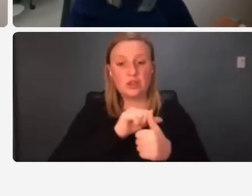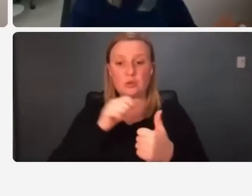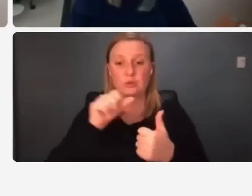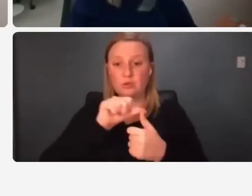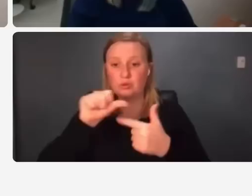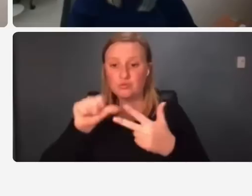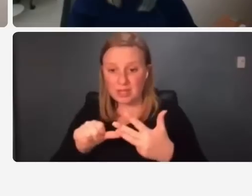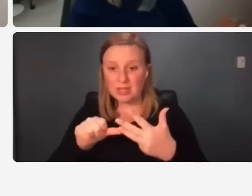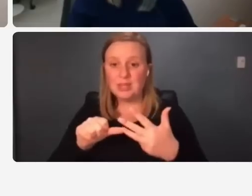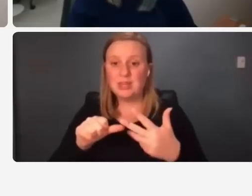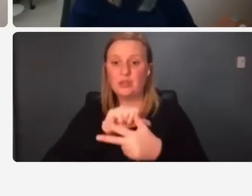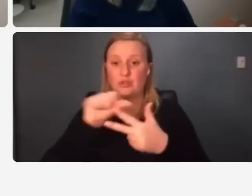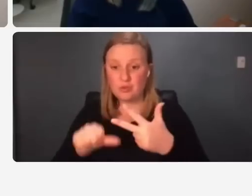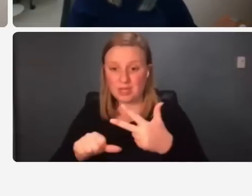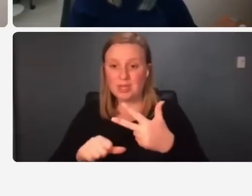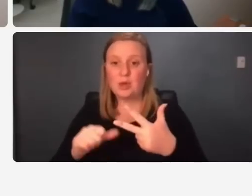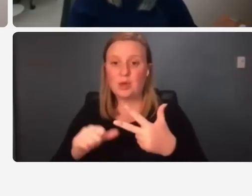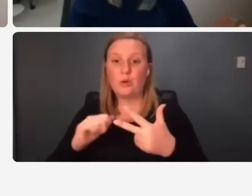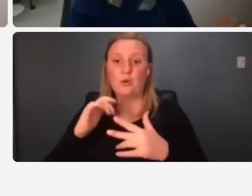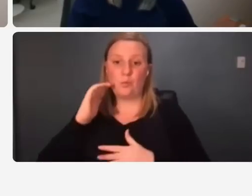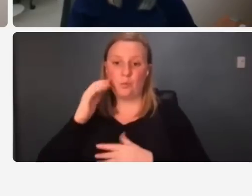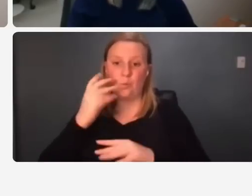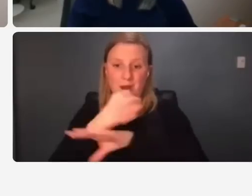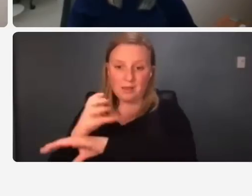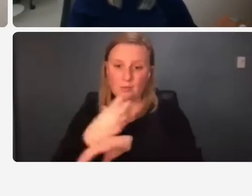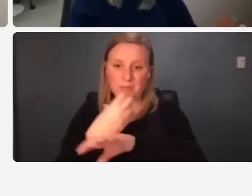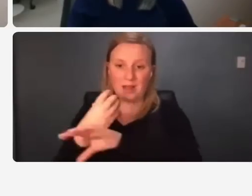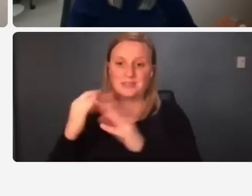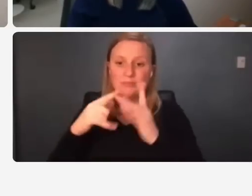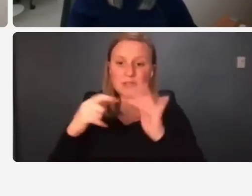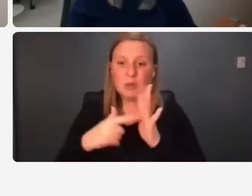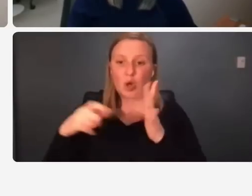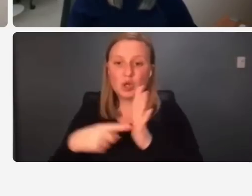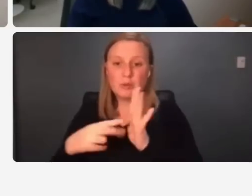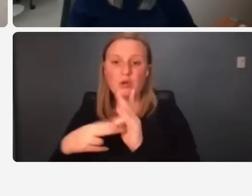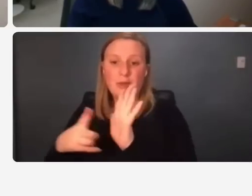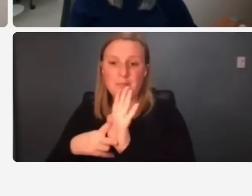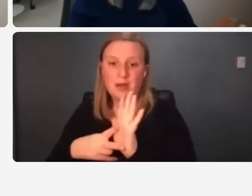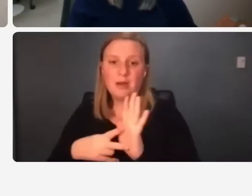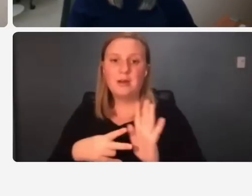September, October and November. Thanks Nick. Excellent. Thanks very much Ros.